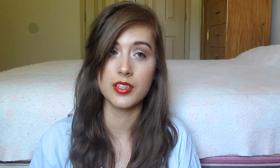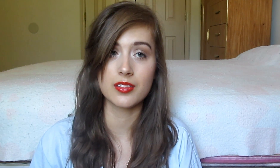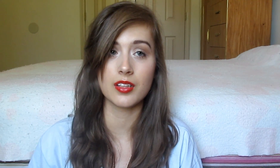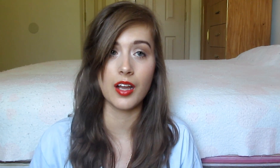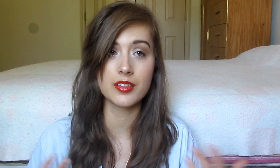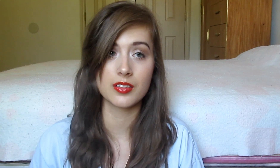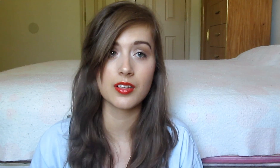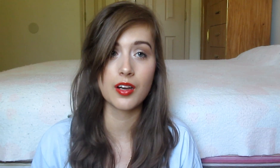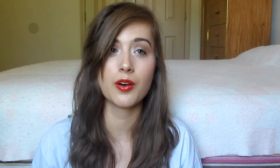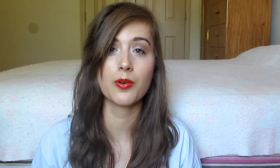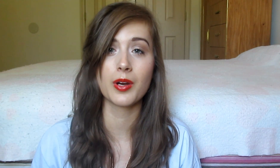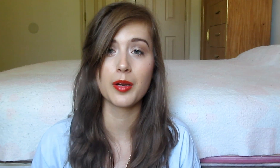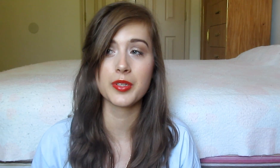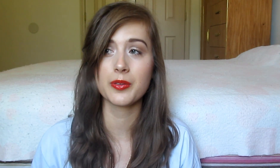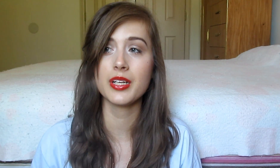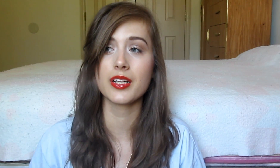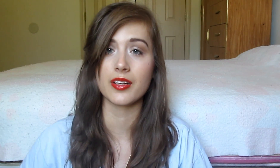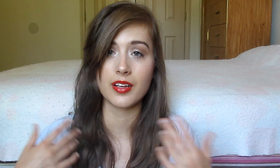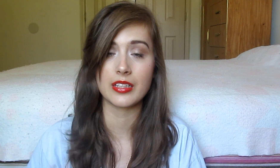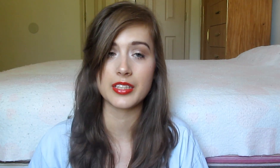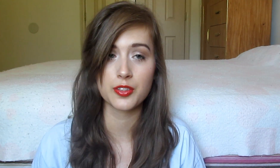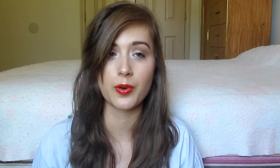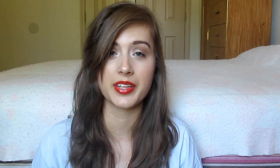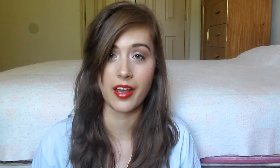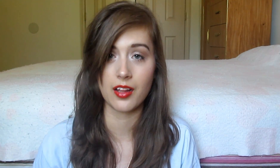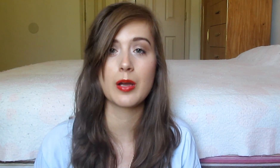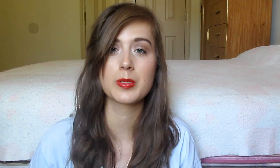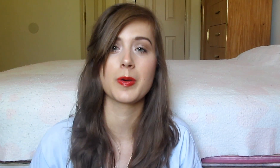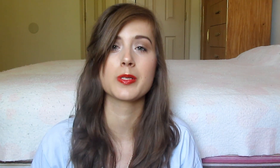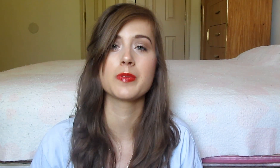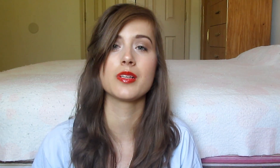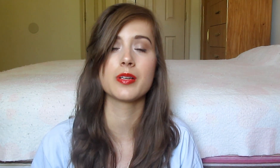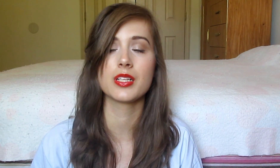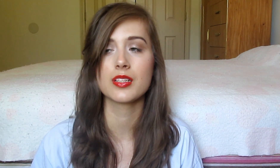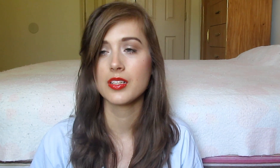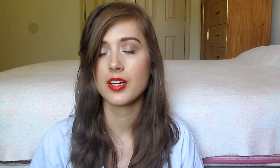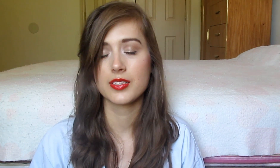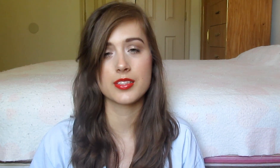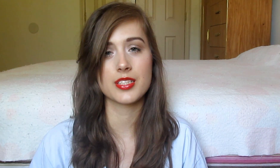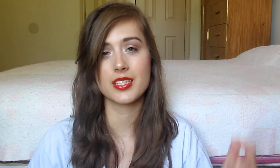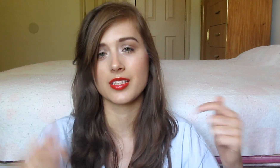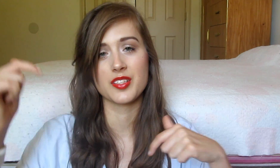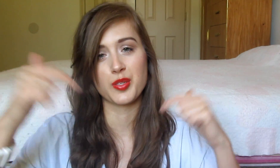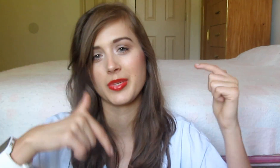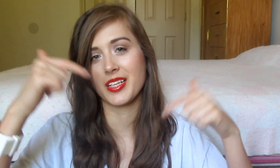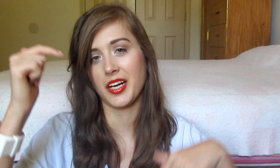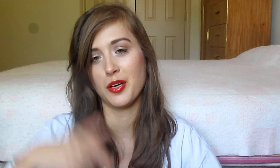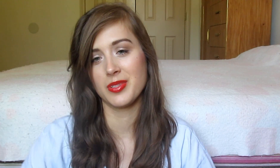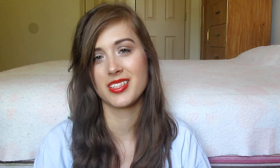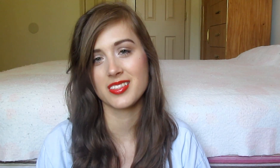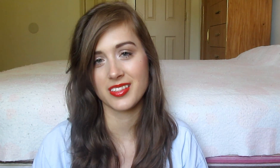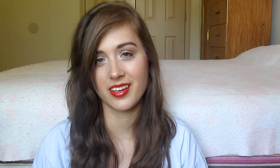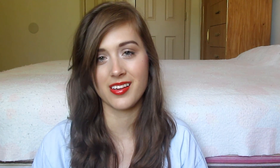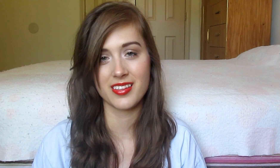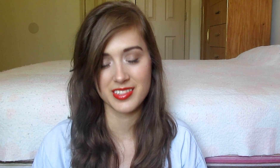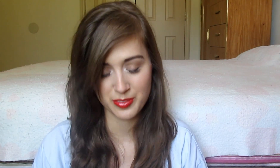I’d like to know what I’m doing, get an idea of what the hell I’m supposed to be doing. So just leave ‘em in the comments, alright?